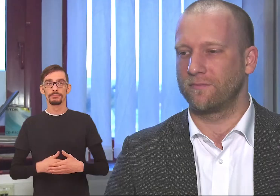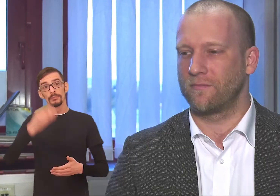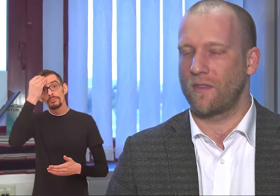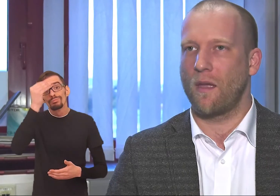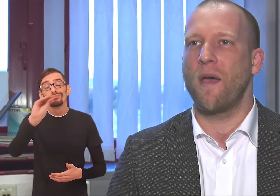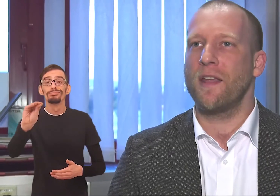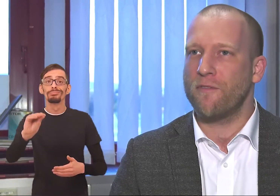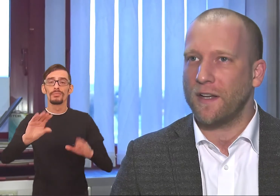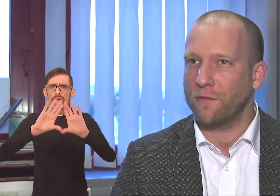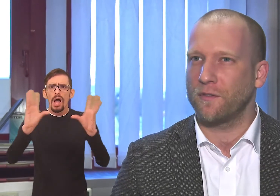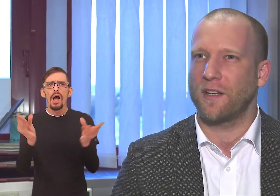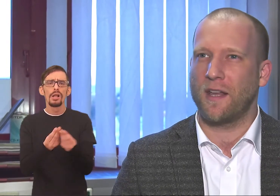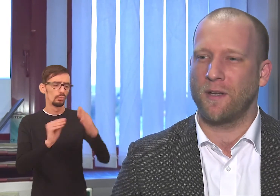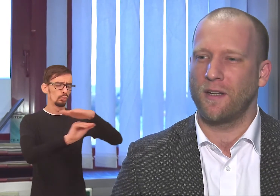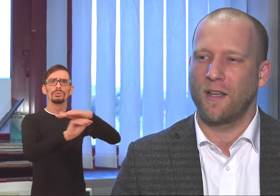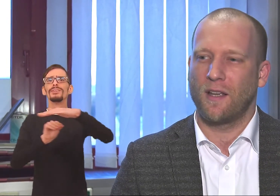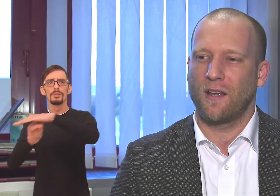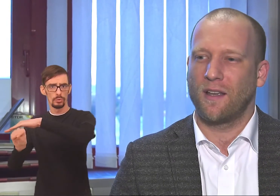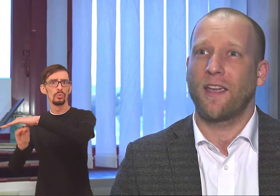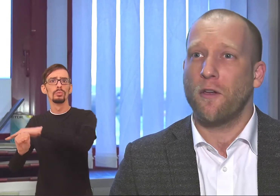My recommendation for companies: